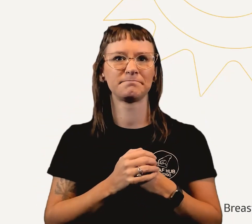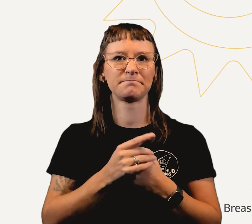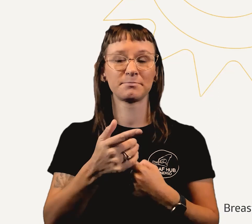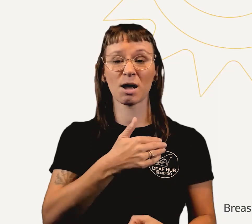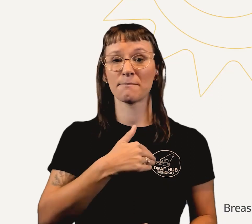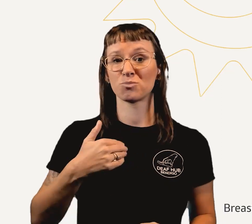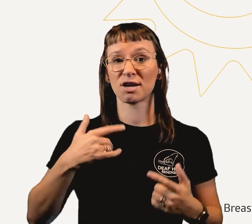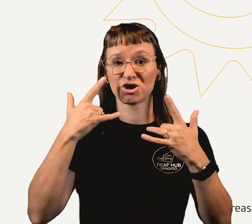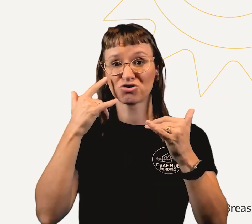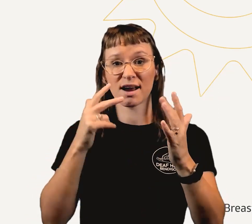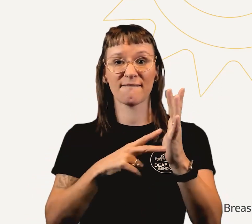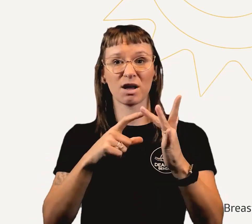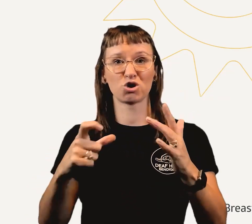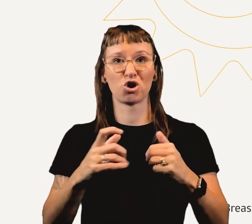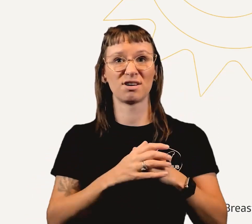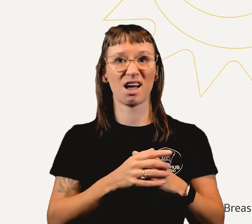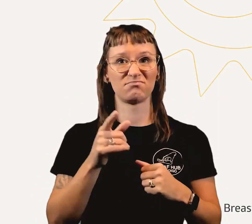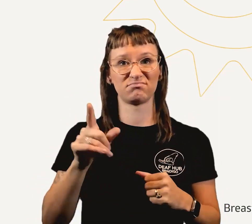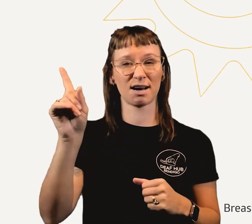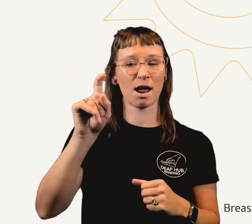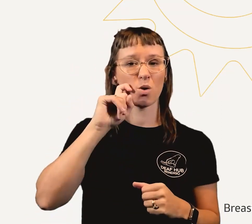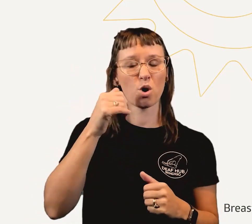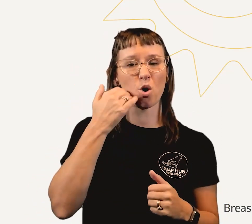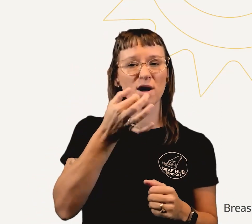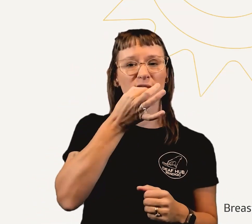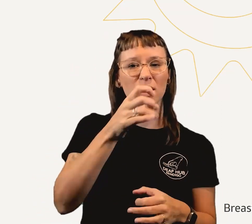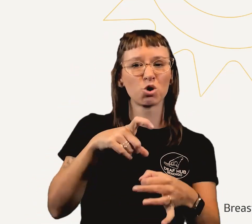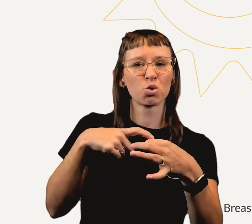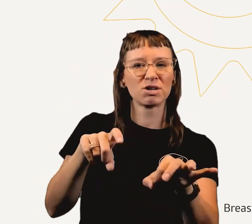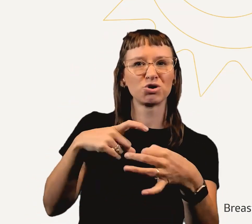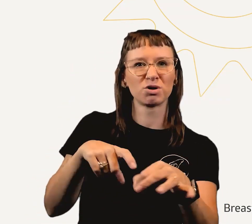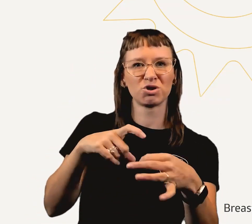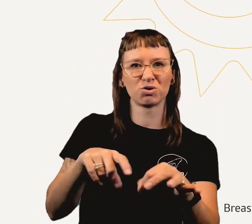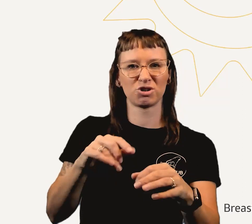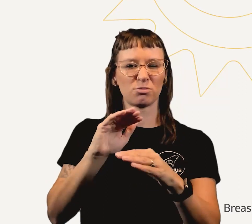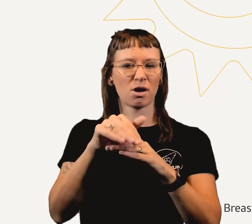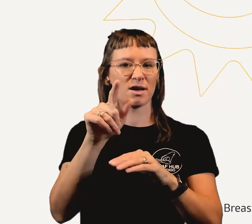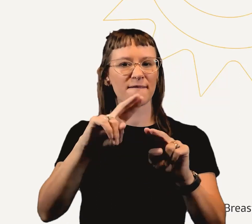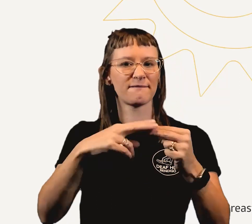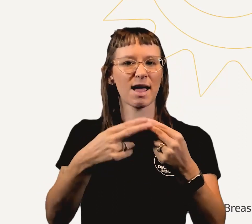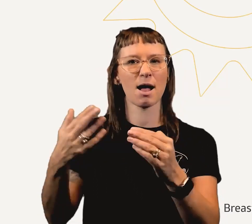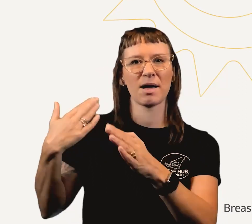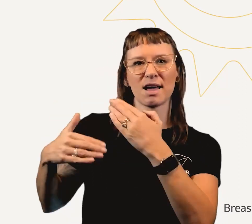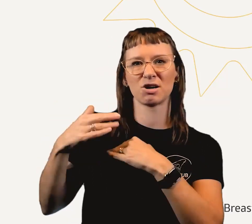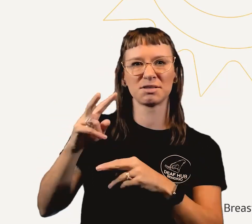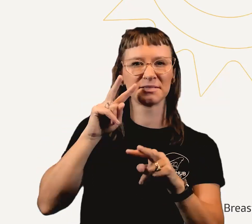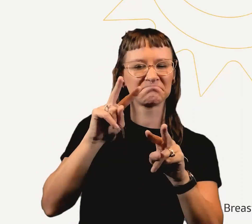BreastScreen Victoria now asks questions about family history to identify whether you might need more regular screening.